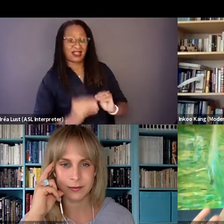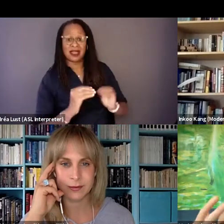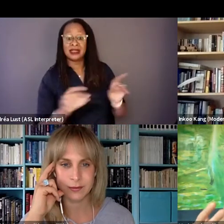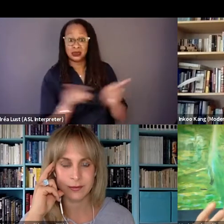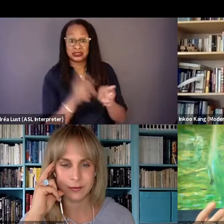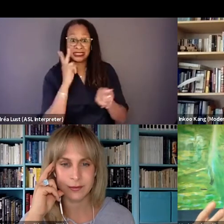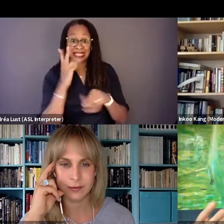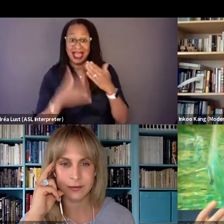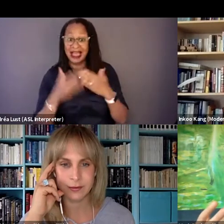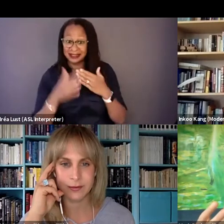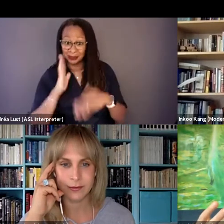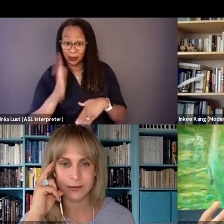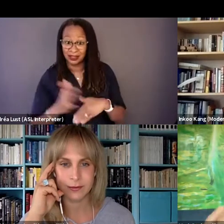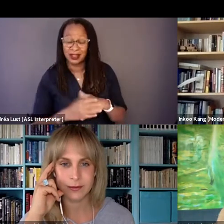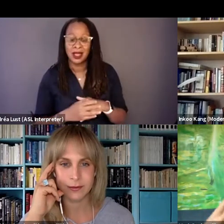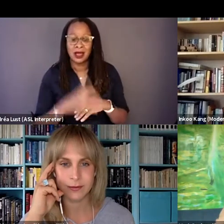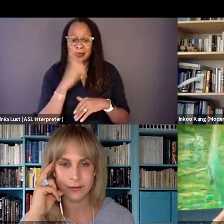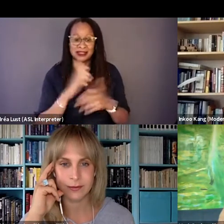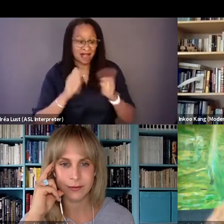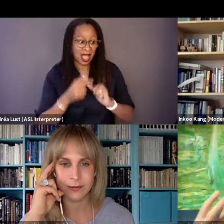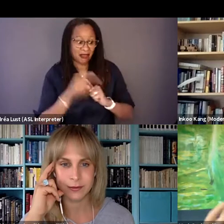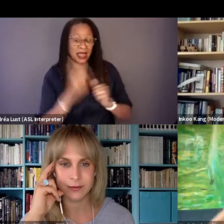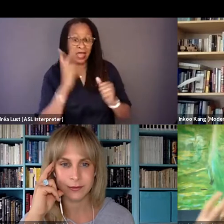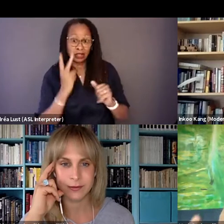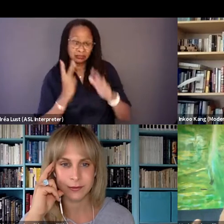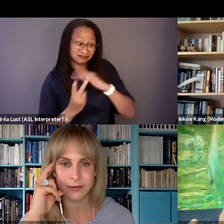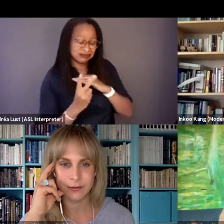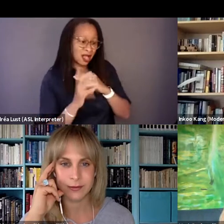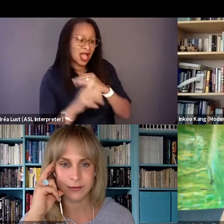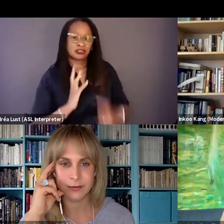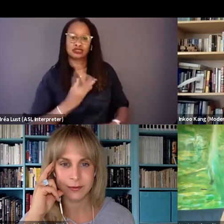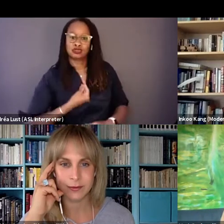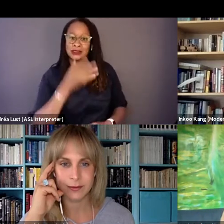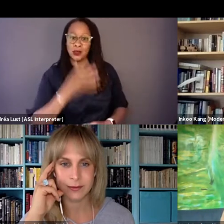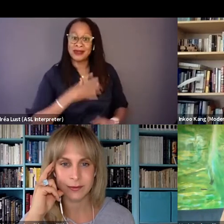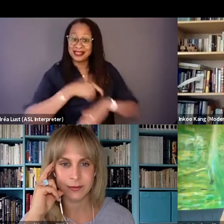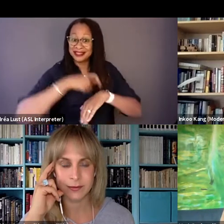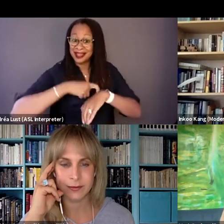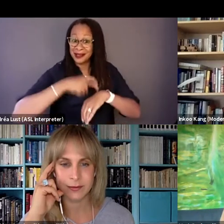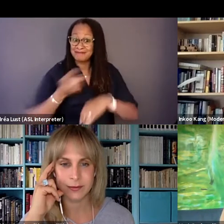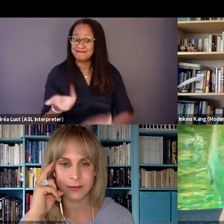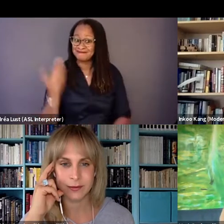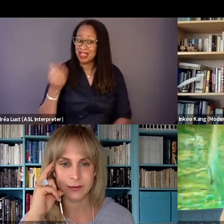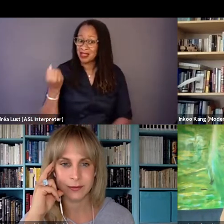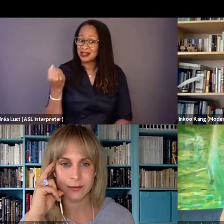because of how they viewed trans women at that point. And so we felt not only narratively,